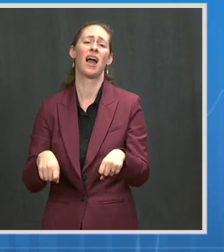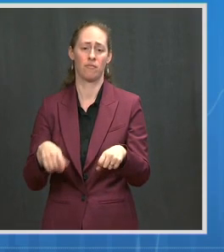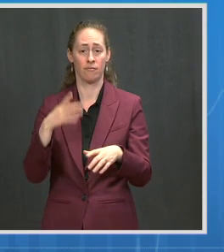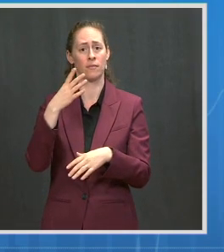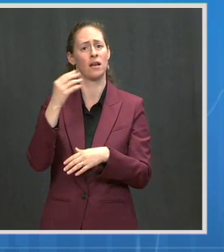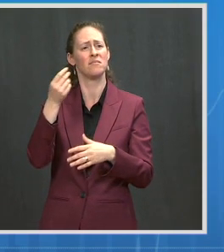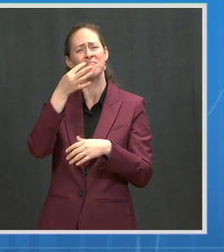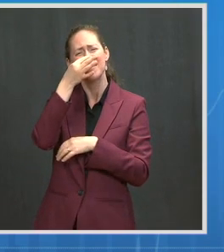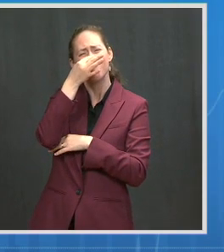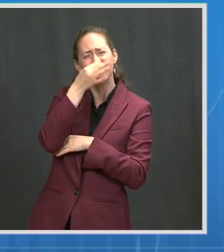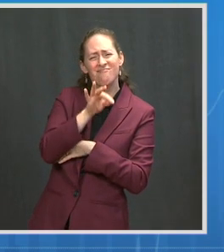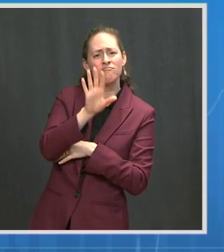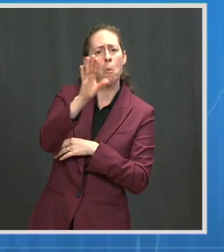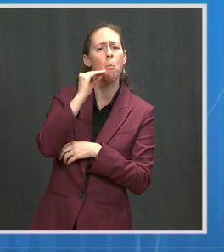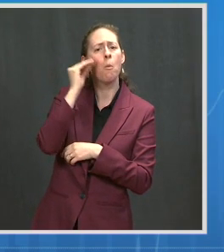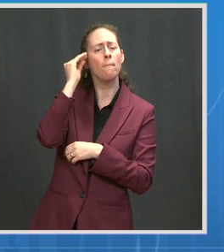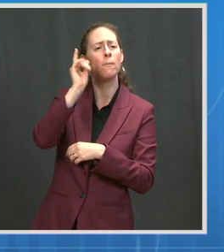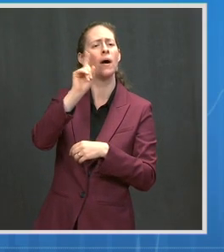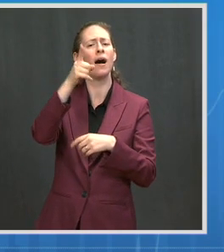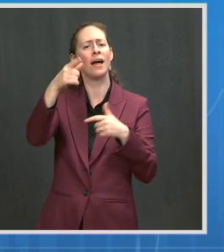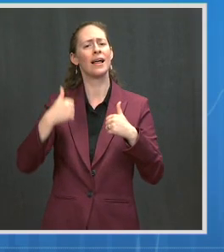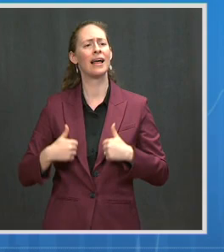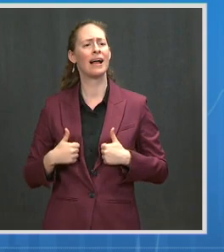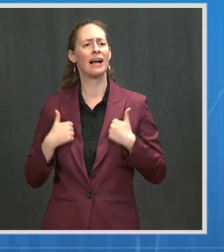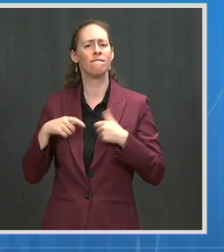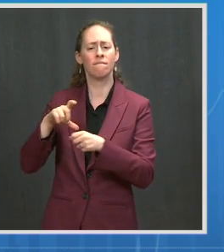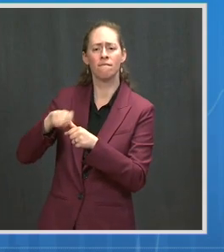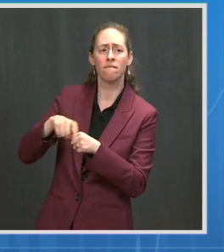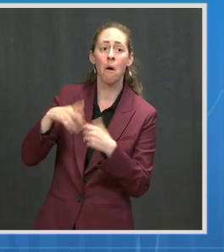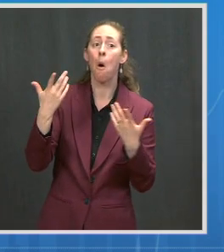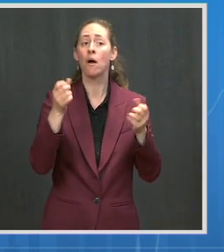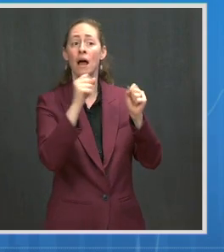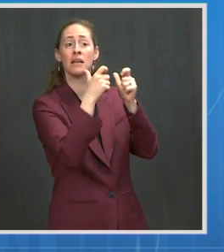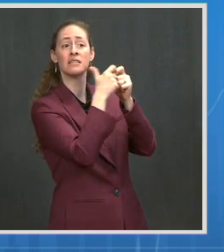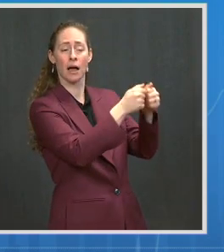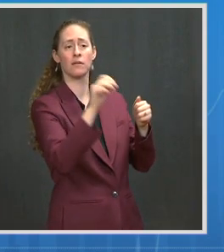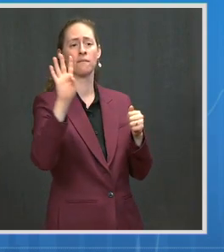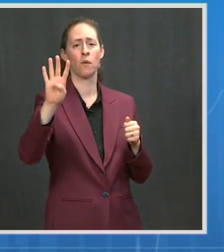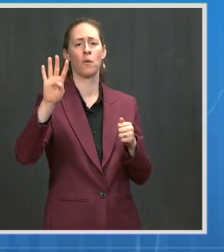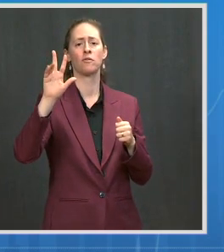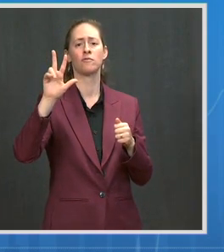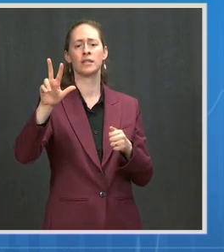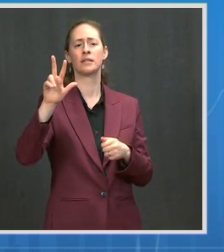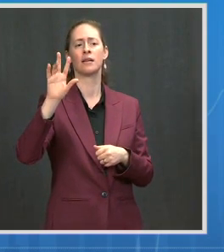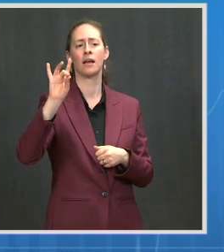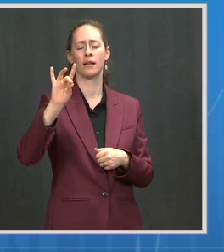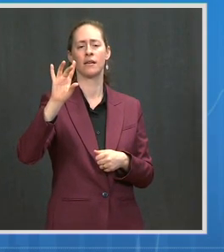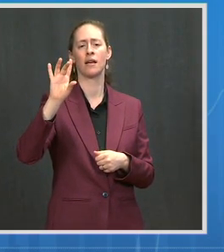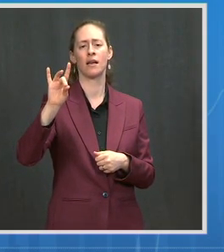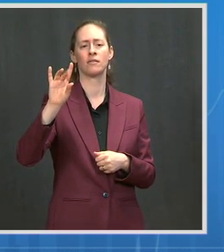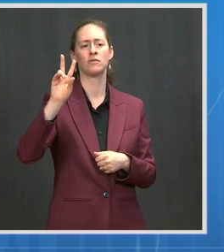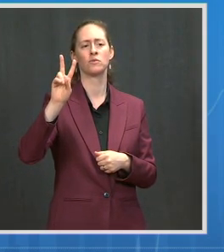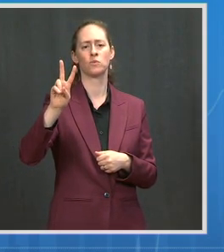You can text your ZIP Code to 438829 -- that's 438829 --